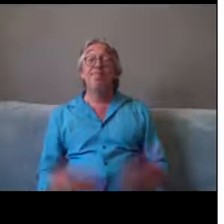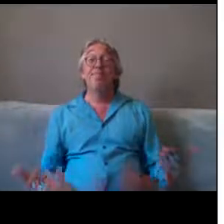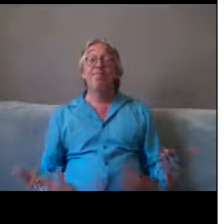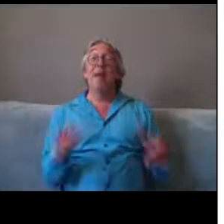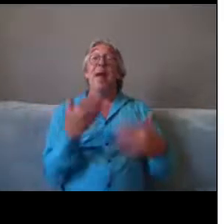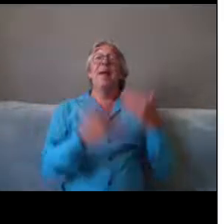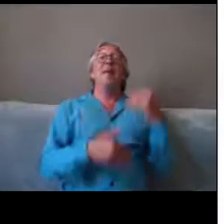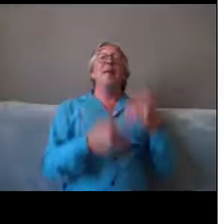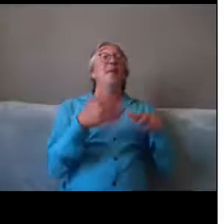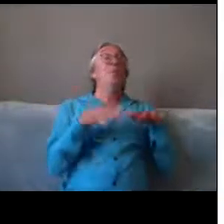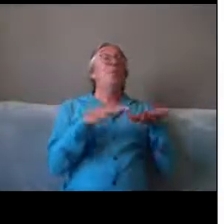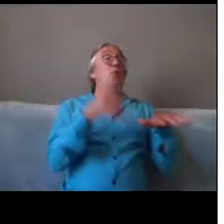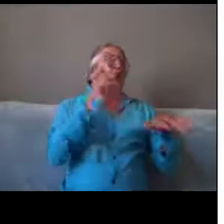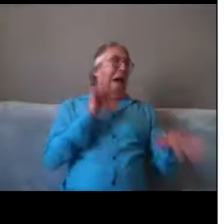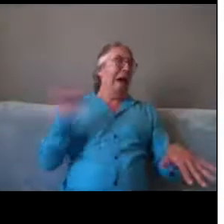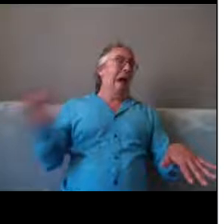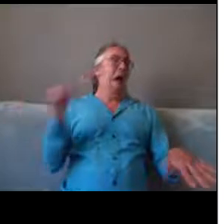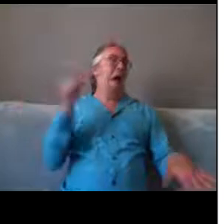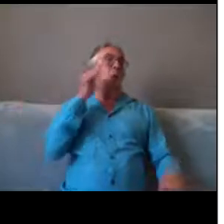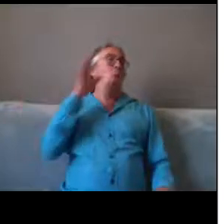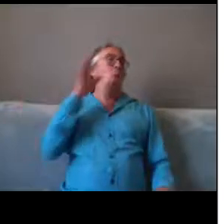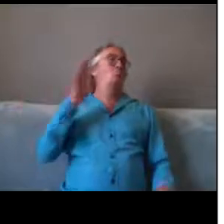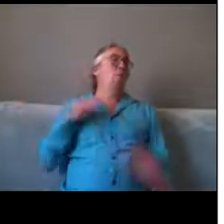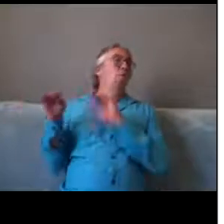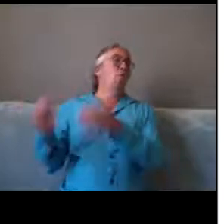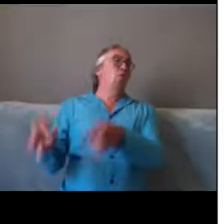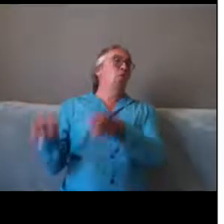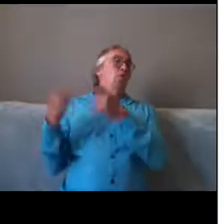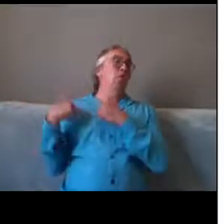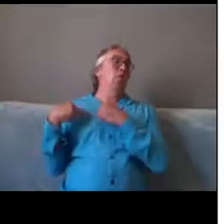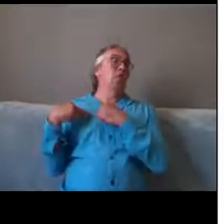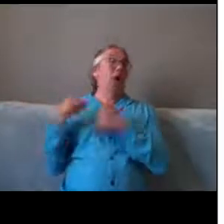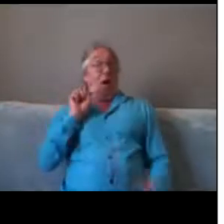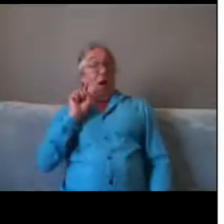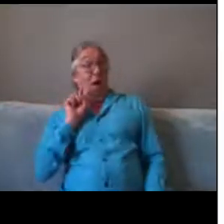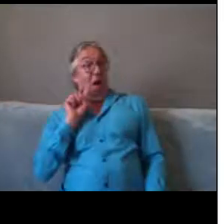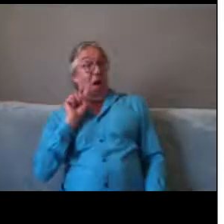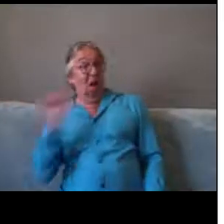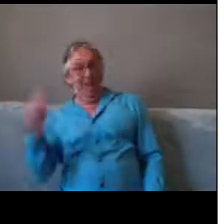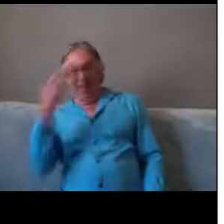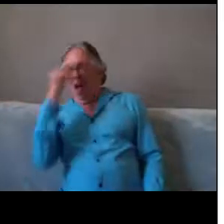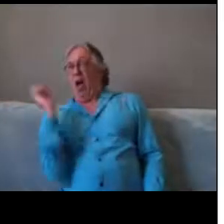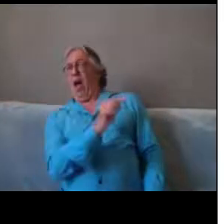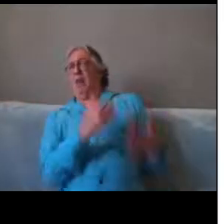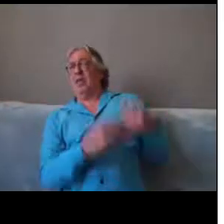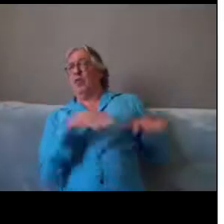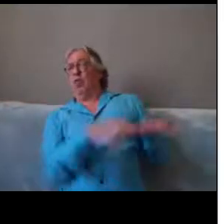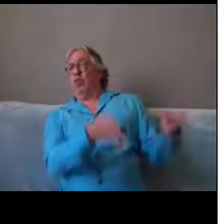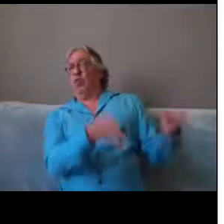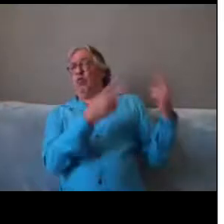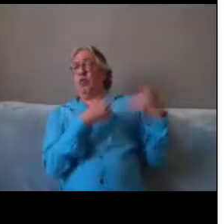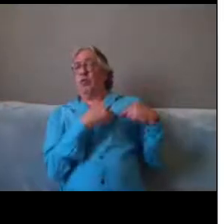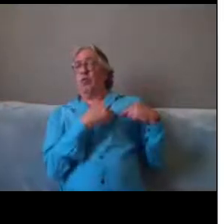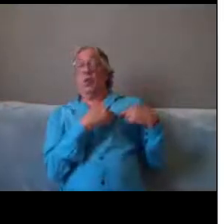And here, the most known activity that we have, for action that we support are the strategic partnerships.